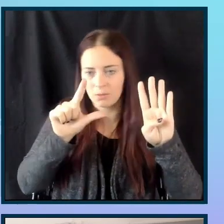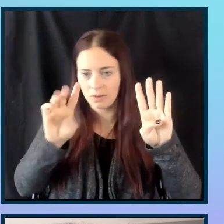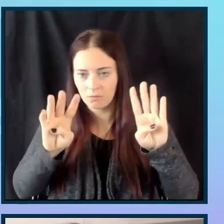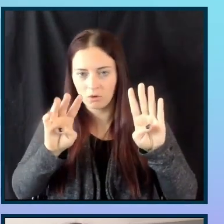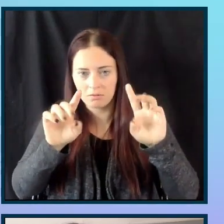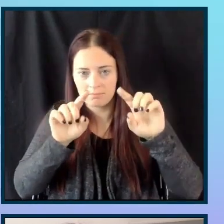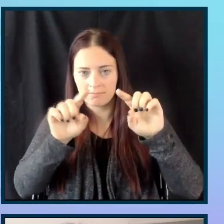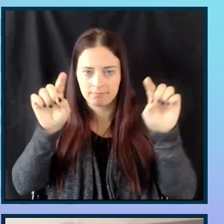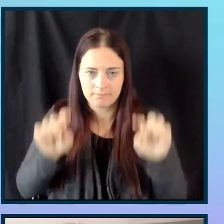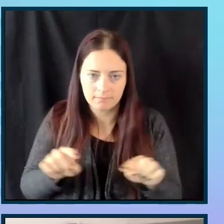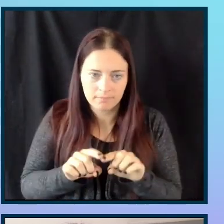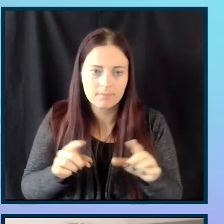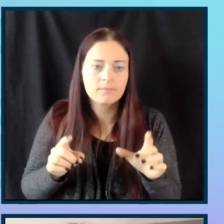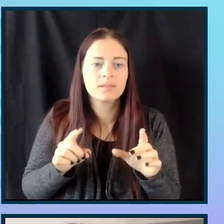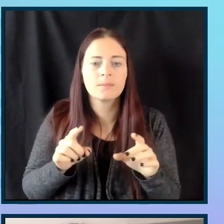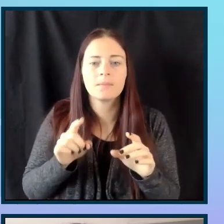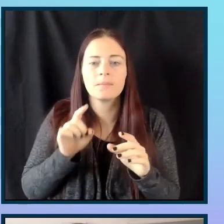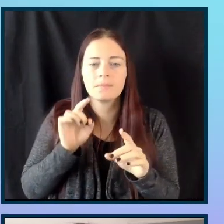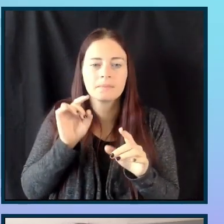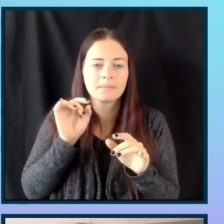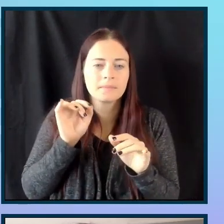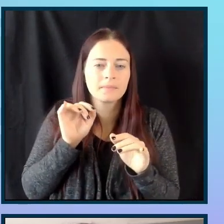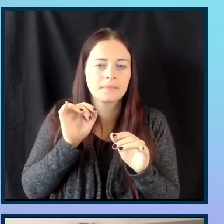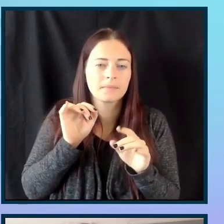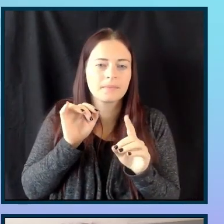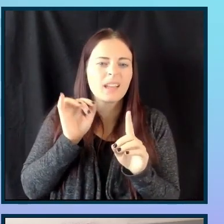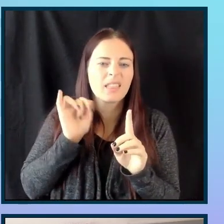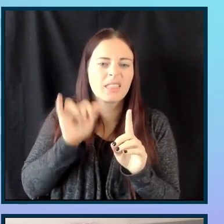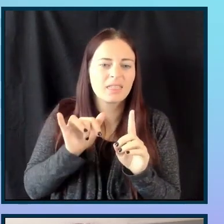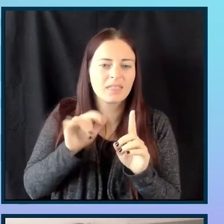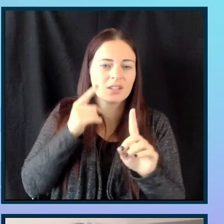where the offset is 24 CSS pixels to every adjacent target